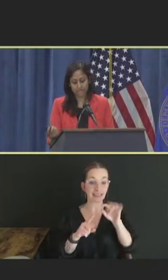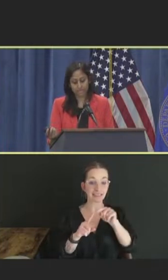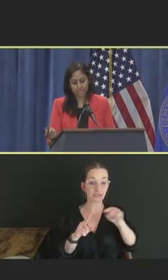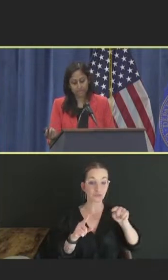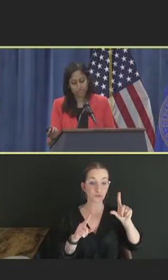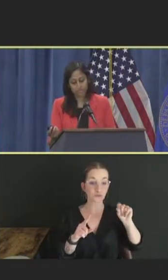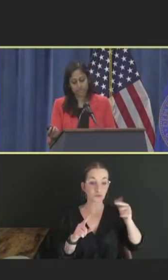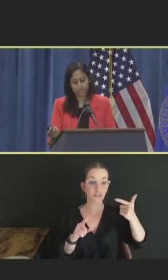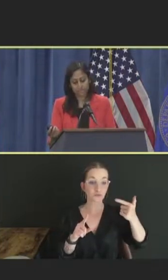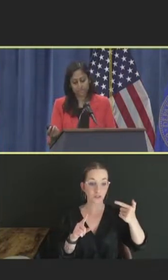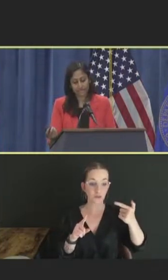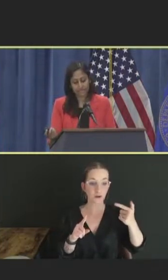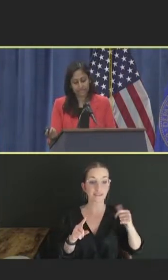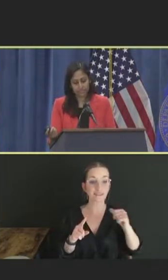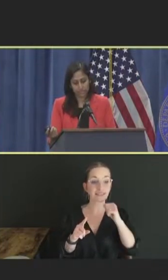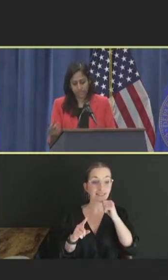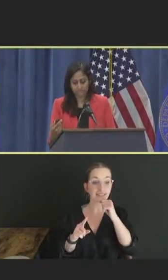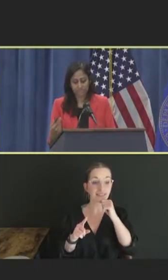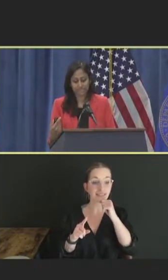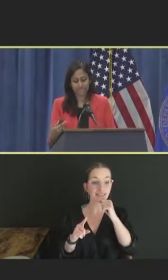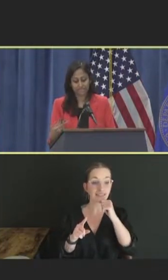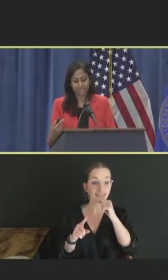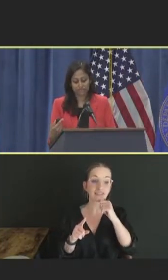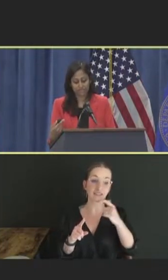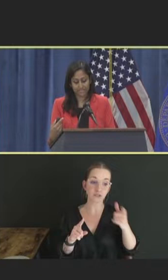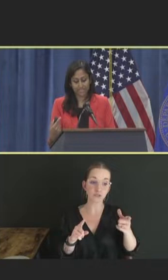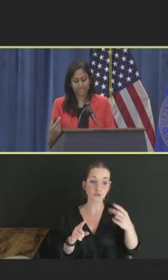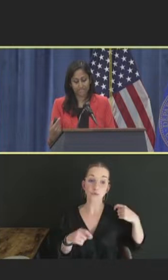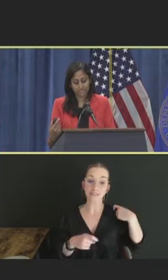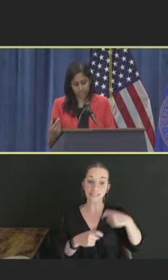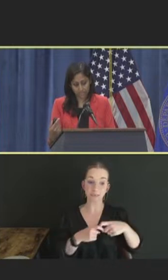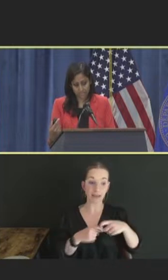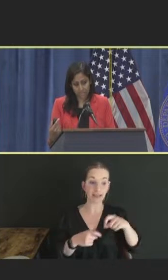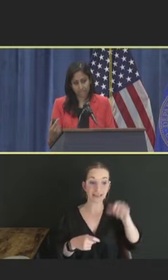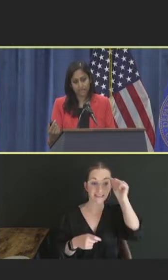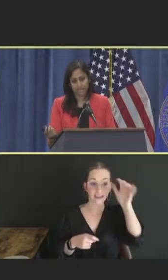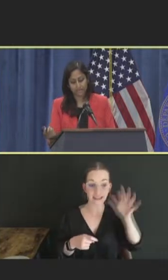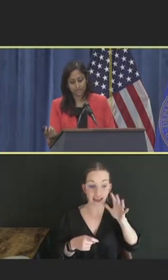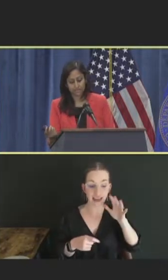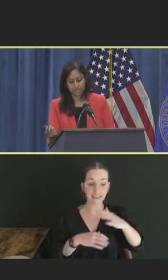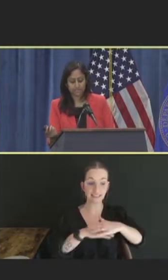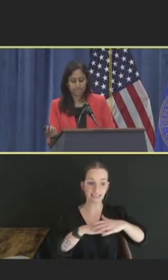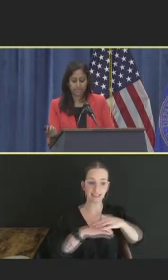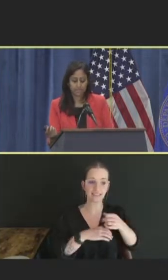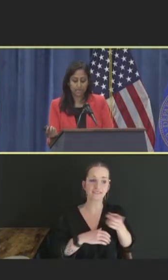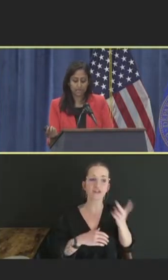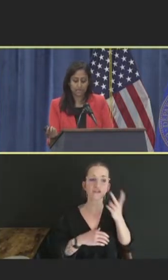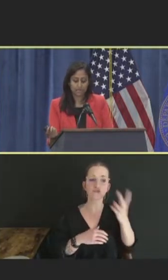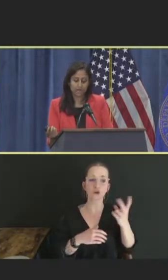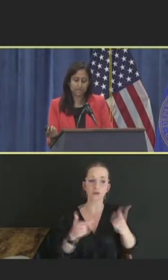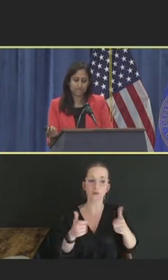Natives saw the greatest increase -- sorry -- greatest decrease in life expectancy with a loss